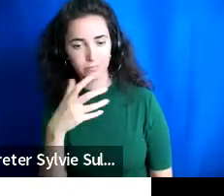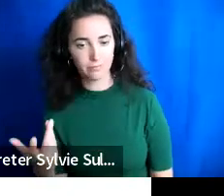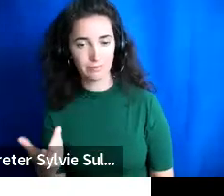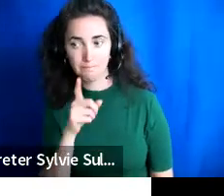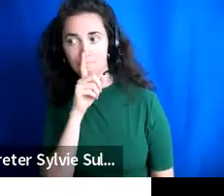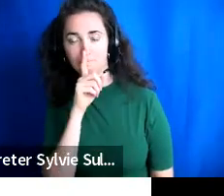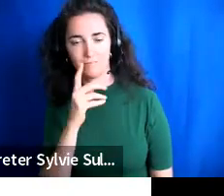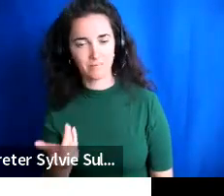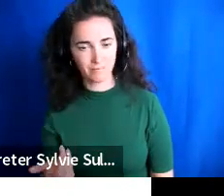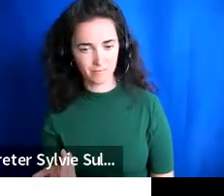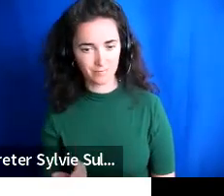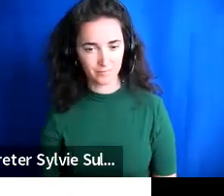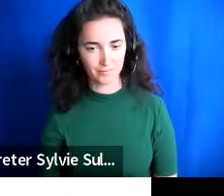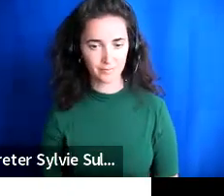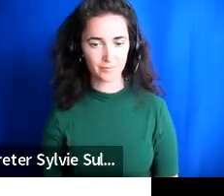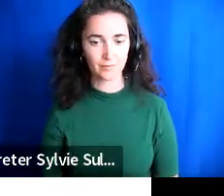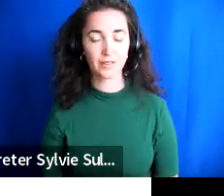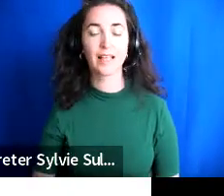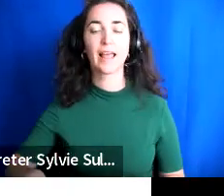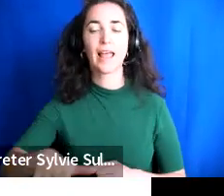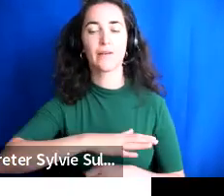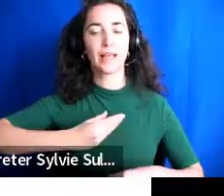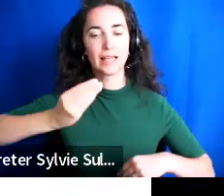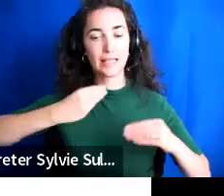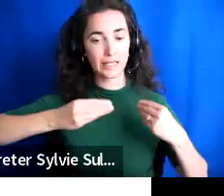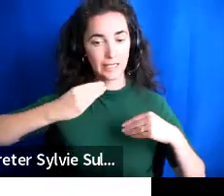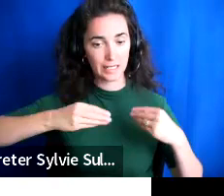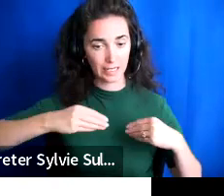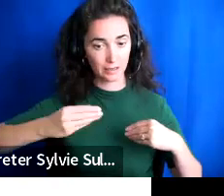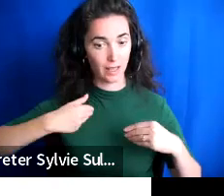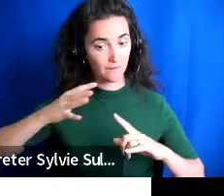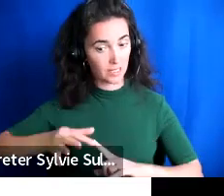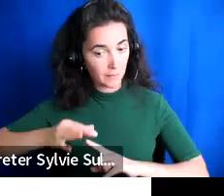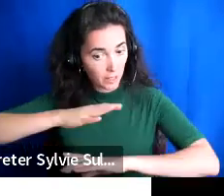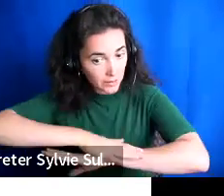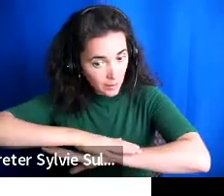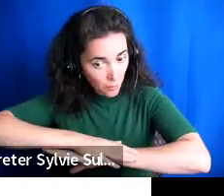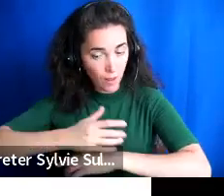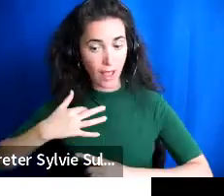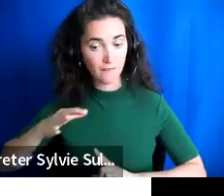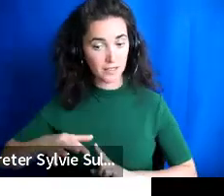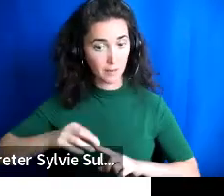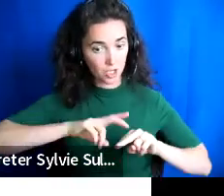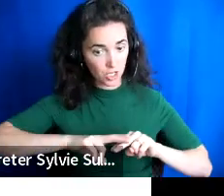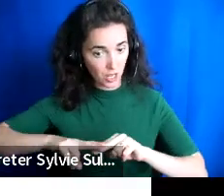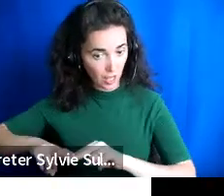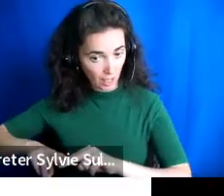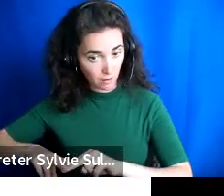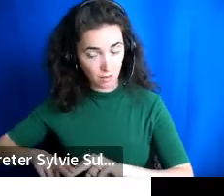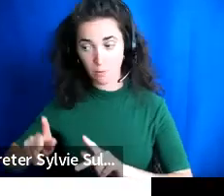Okay, you know, are the special tables special chairs that would accommodate some of the special needs.